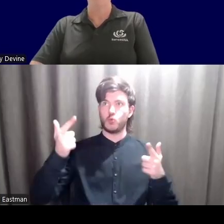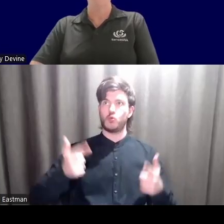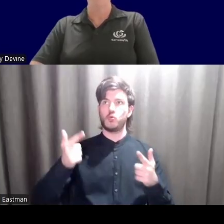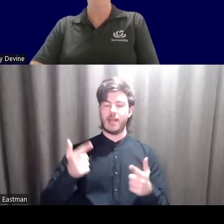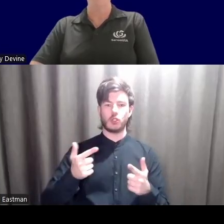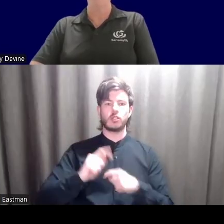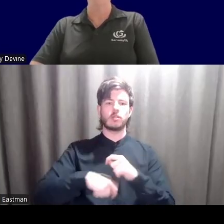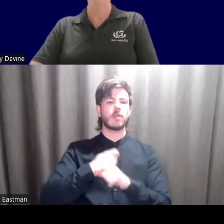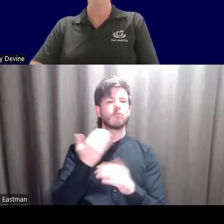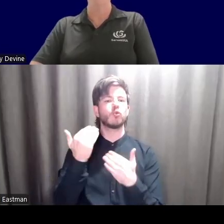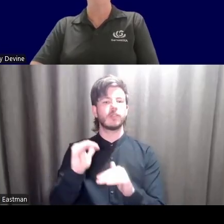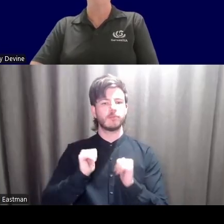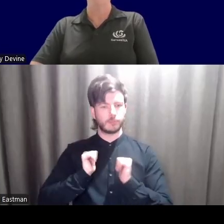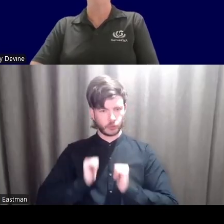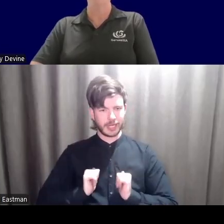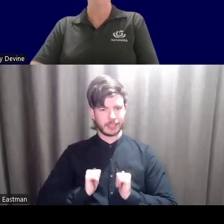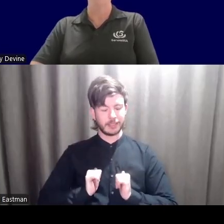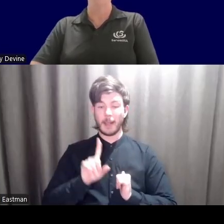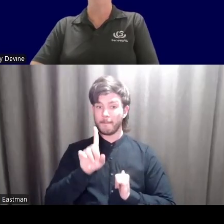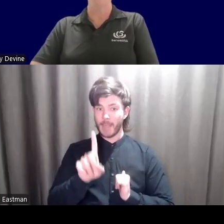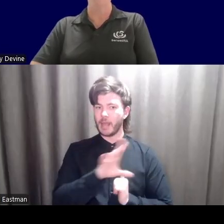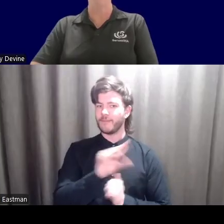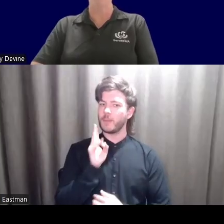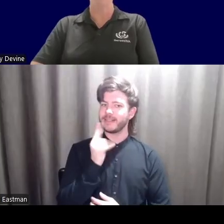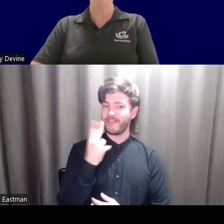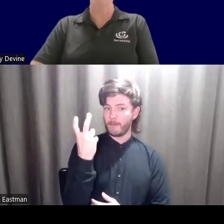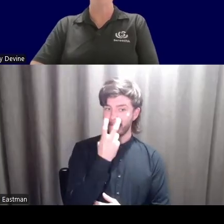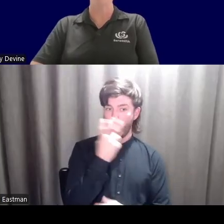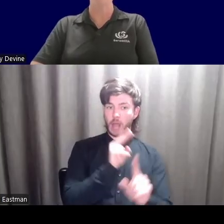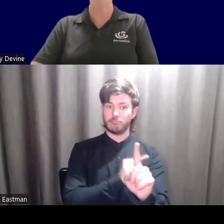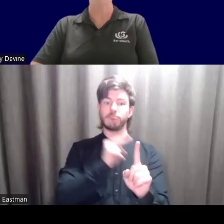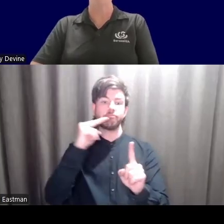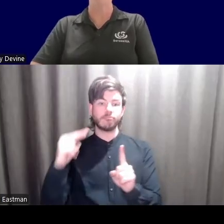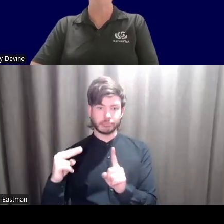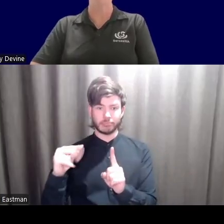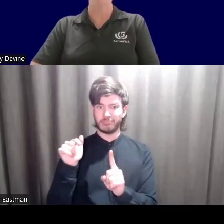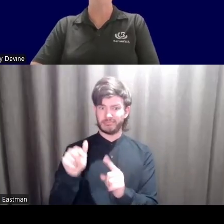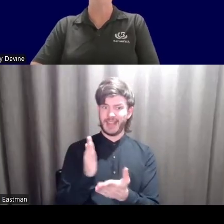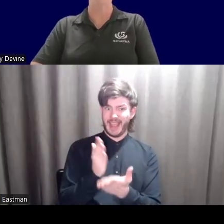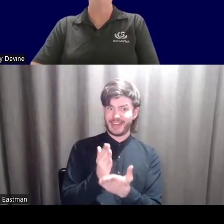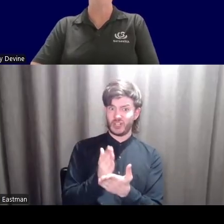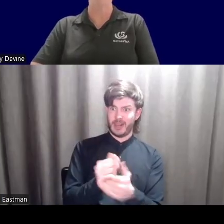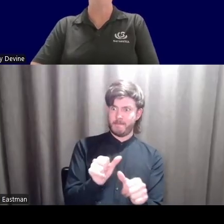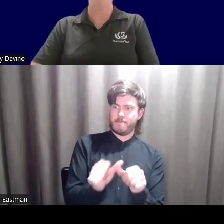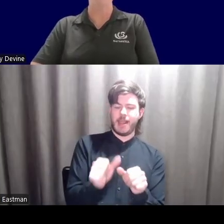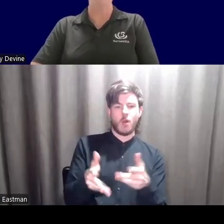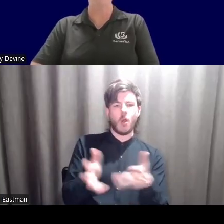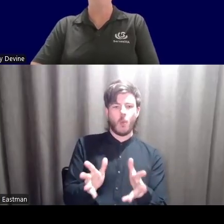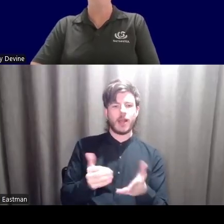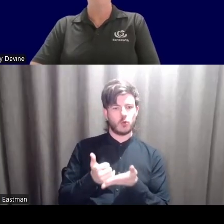what may appear as restriction actually functions as a replacement for missing sensory information,